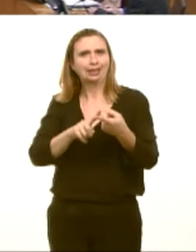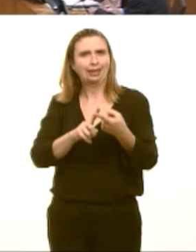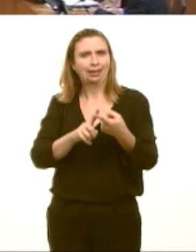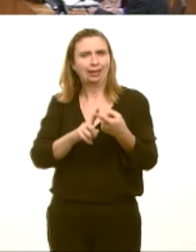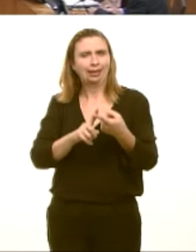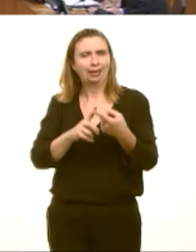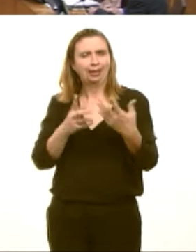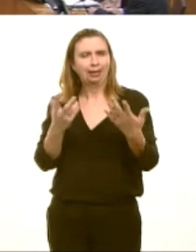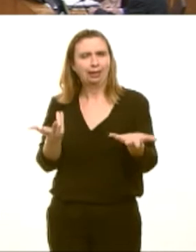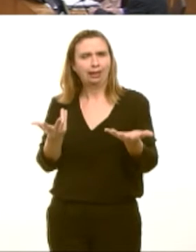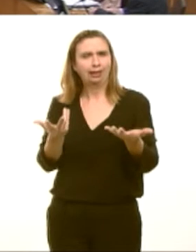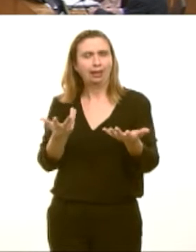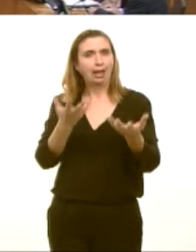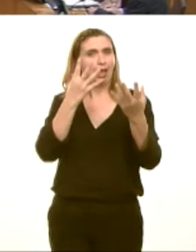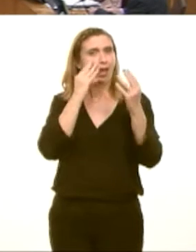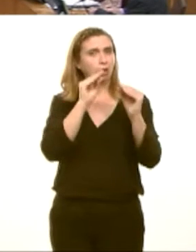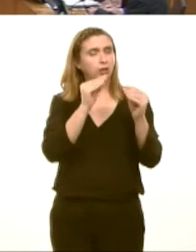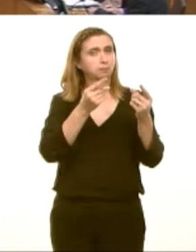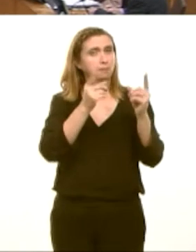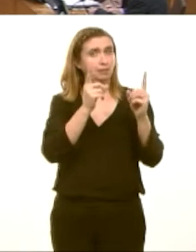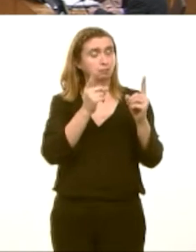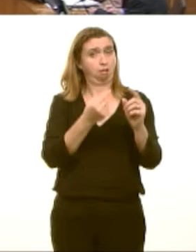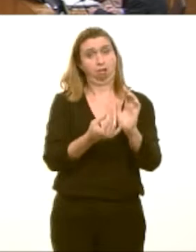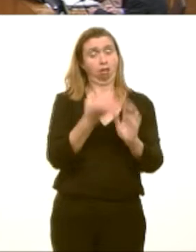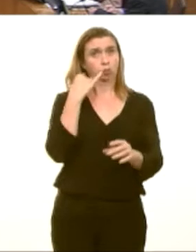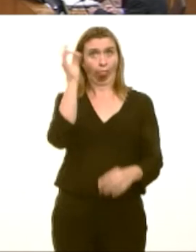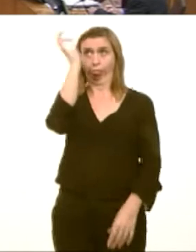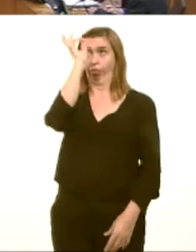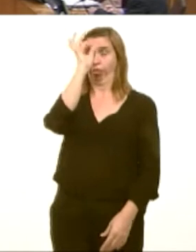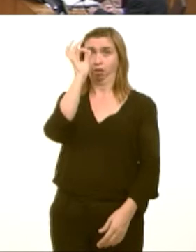Would you do what the education Minister was unable to do last week and acknowledge that